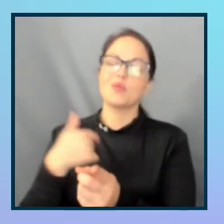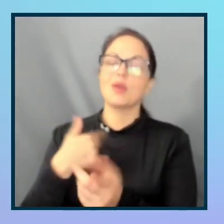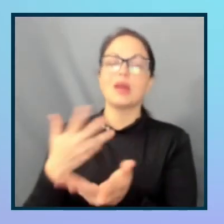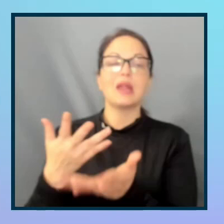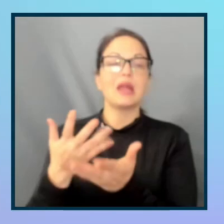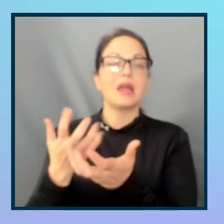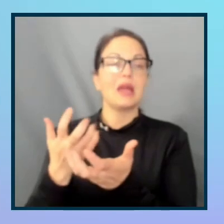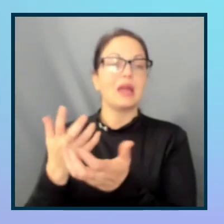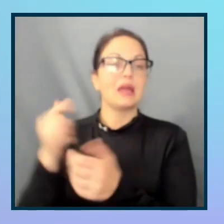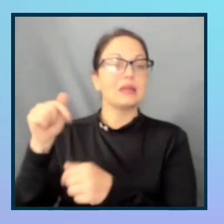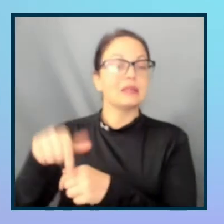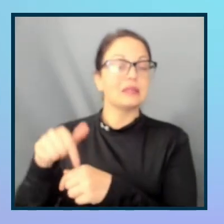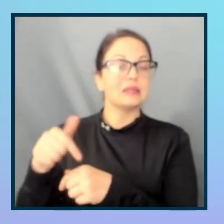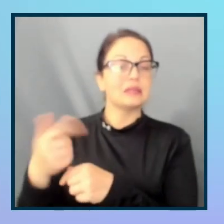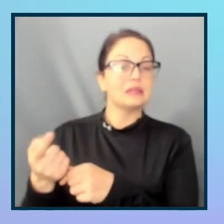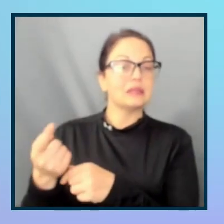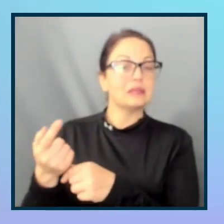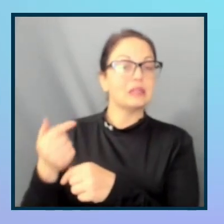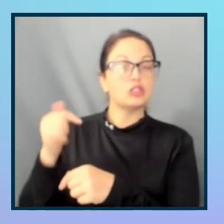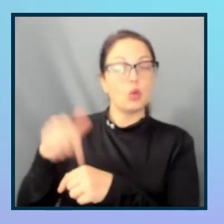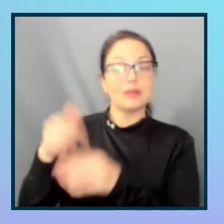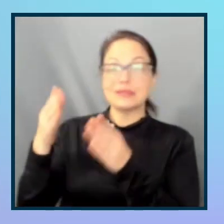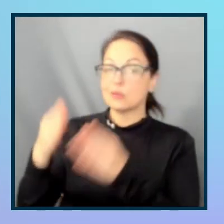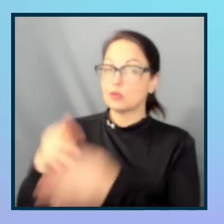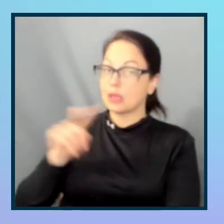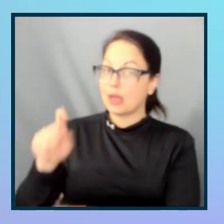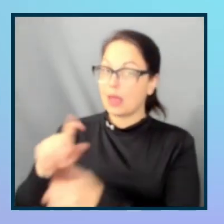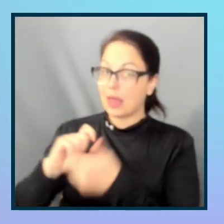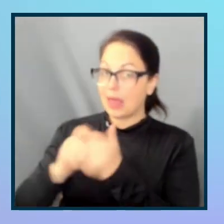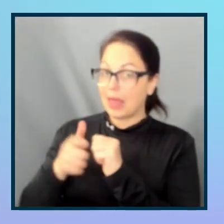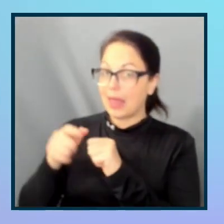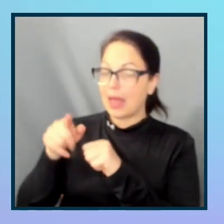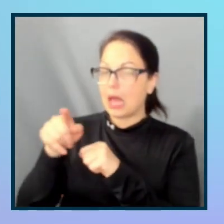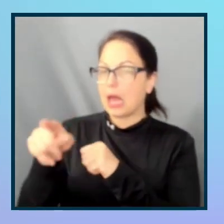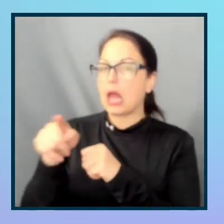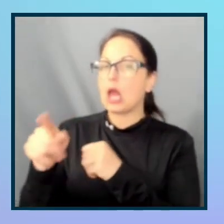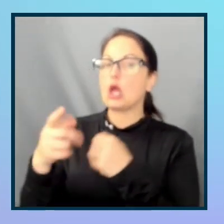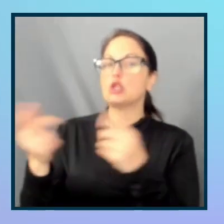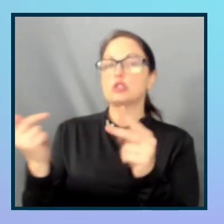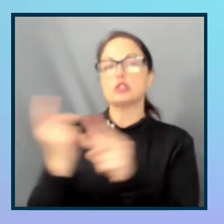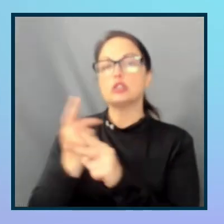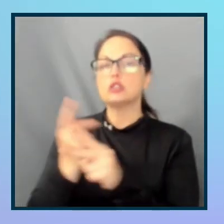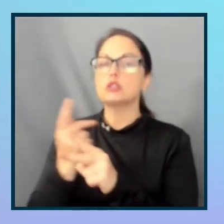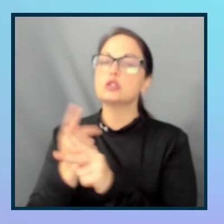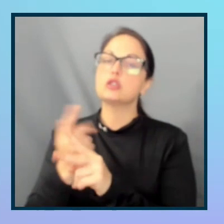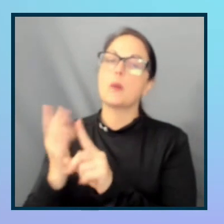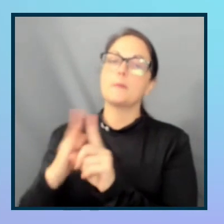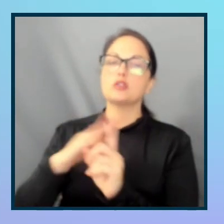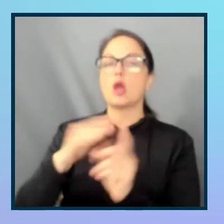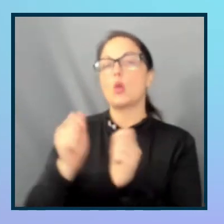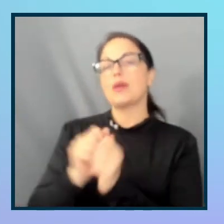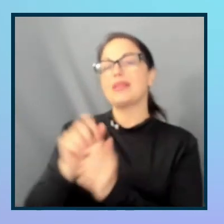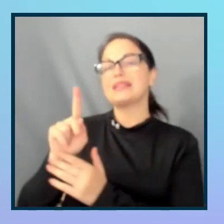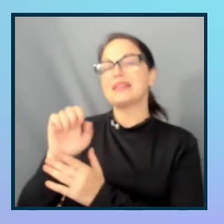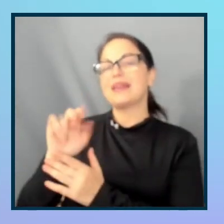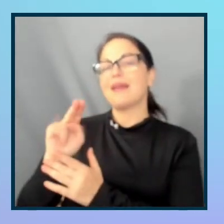This attendee is asking, "how do you tackle pushback from DE&I within the disabilitied organization